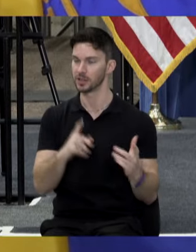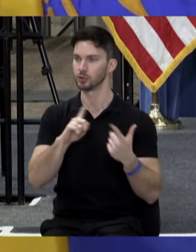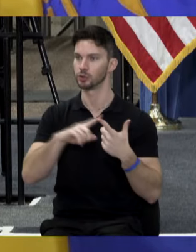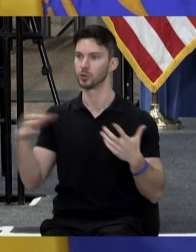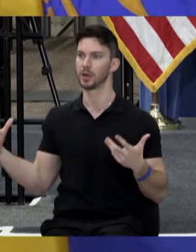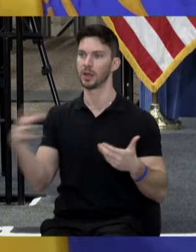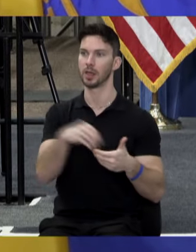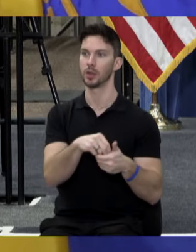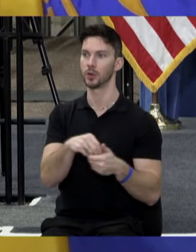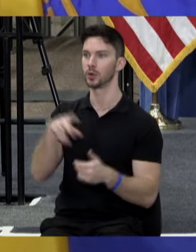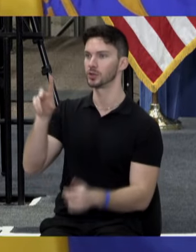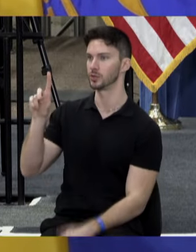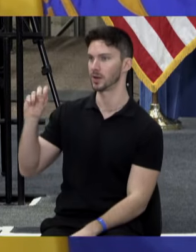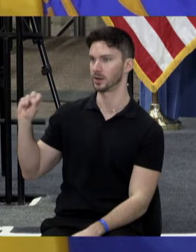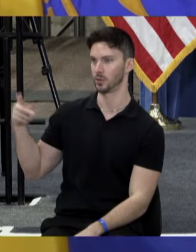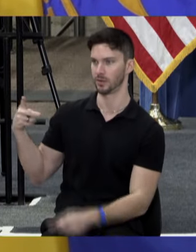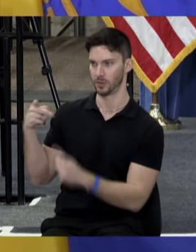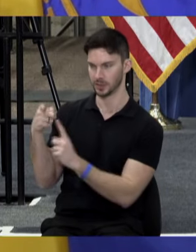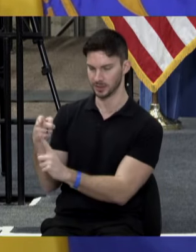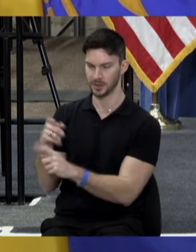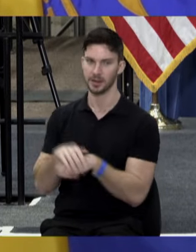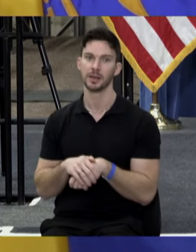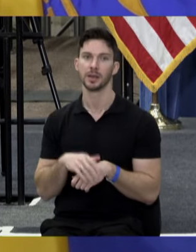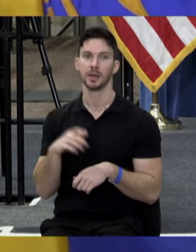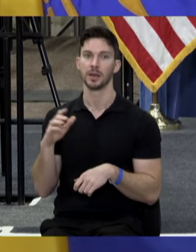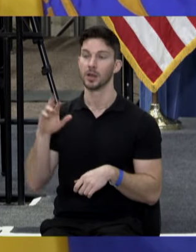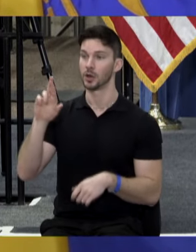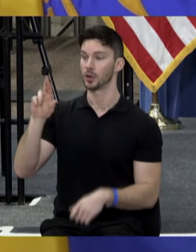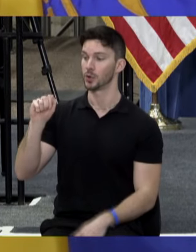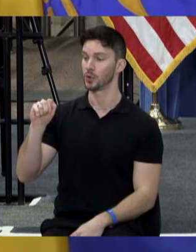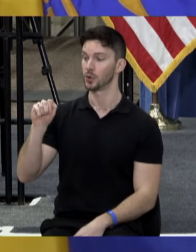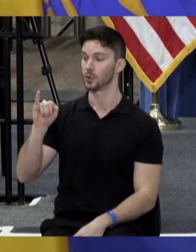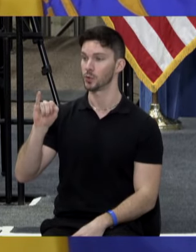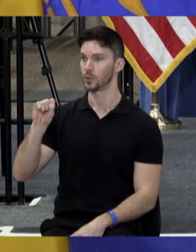We're especially excited that the RAISE Advisory Council is considering adding